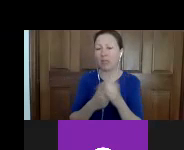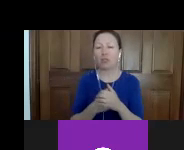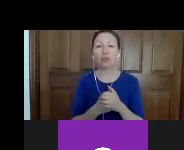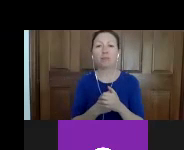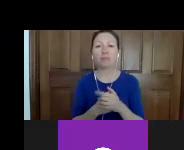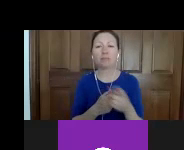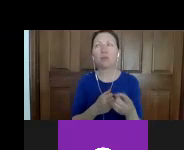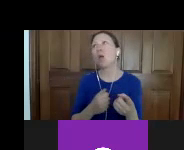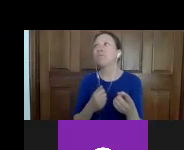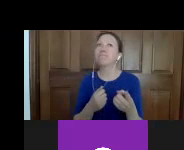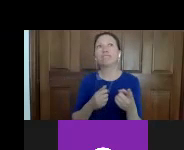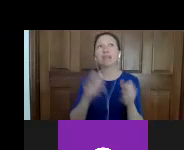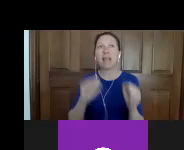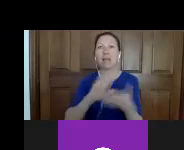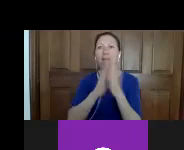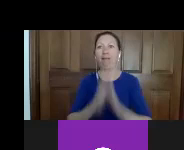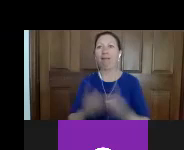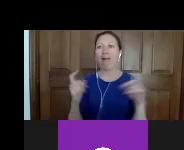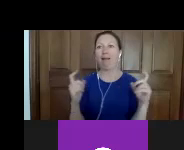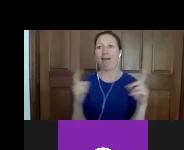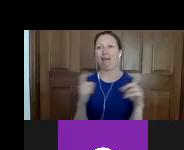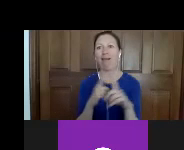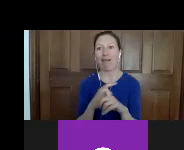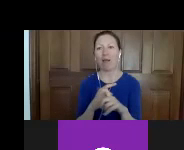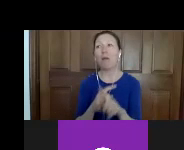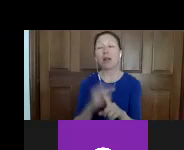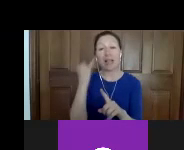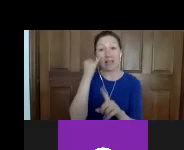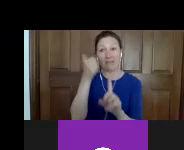first of all, I should add, they have to ask this of everyone. But you're if a wheelchair,